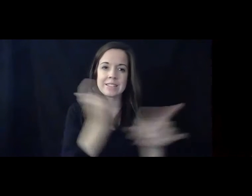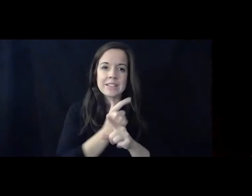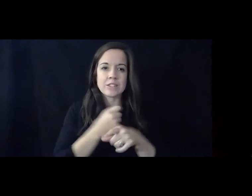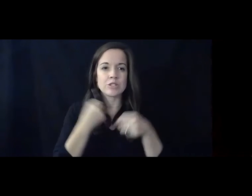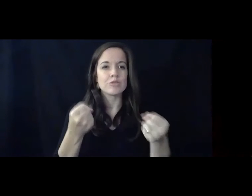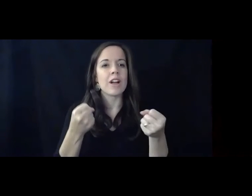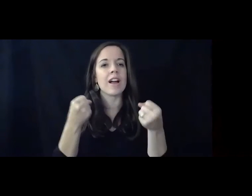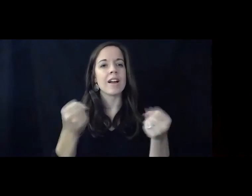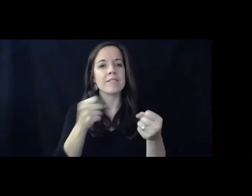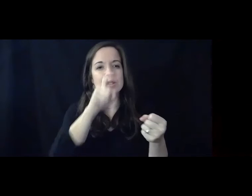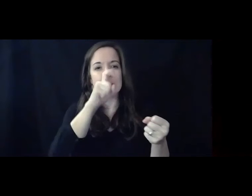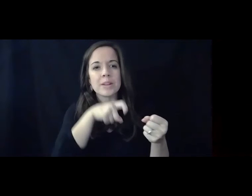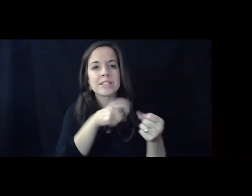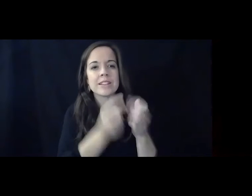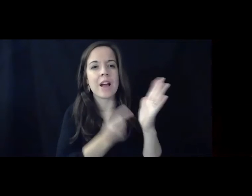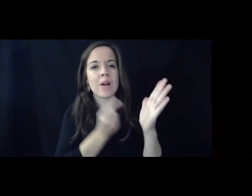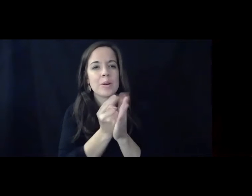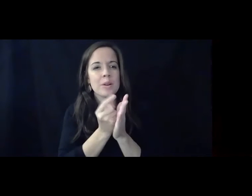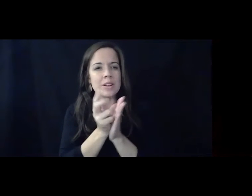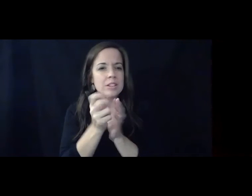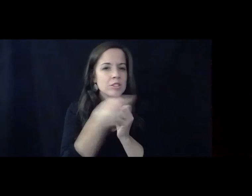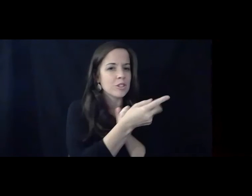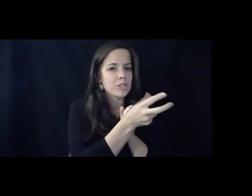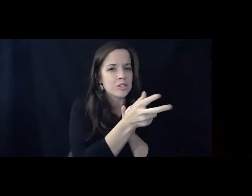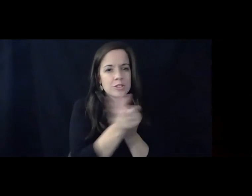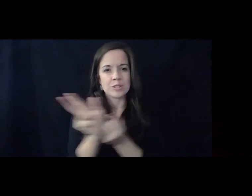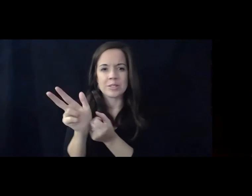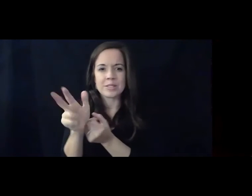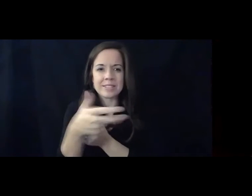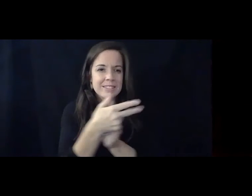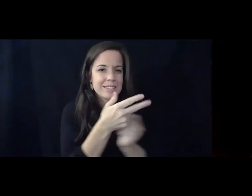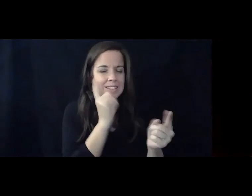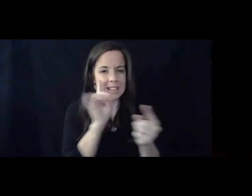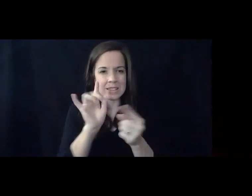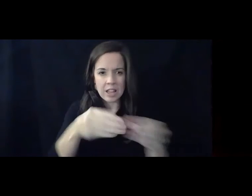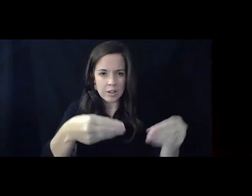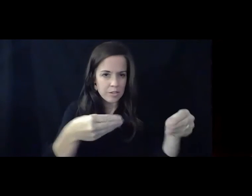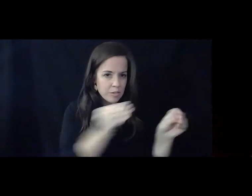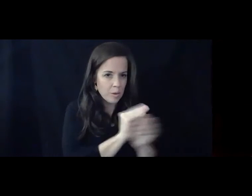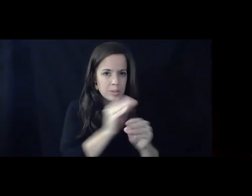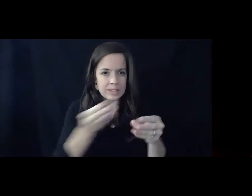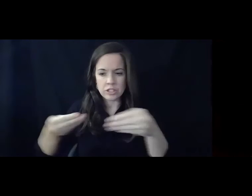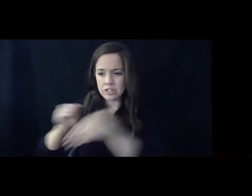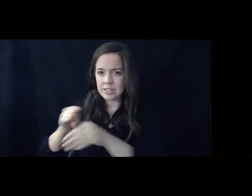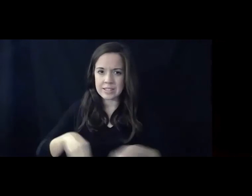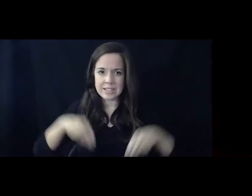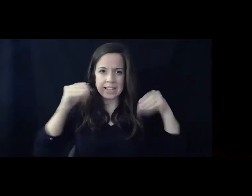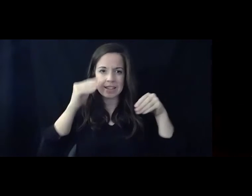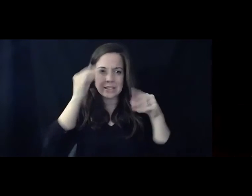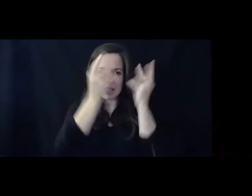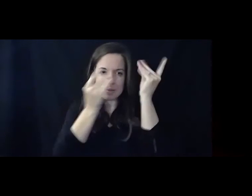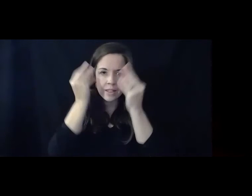her turns tight as crisply folded sheets, deep in thought as her child twists to sleep.